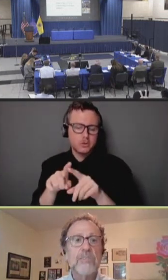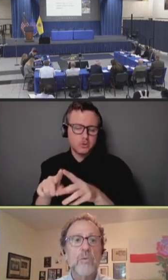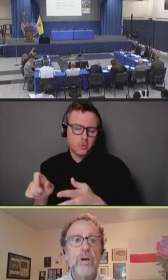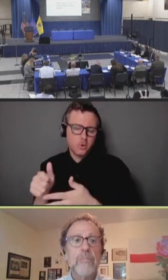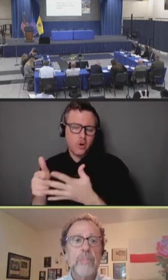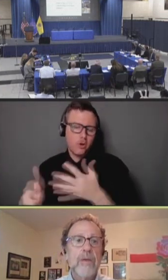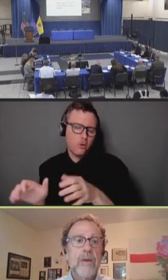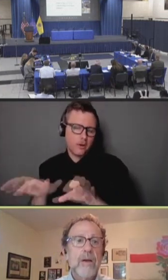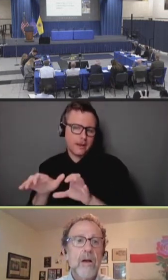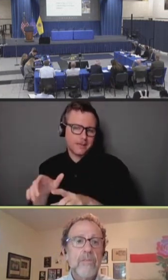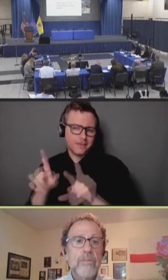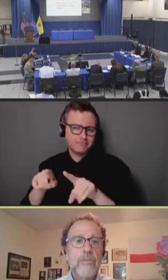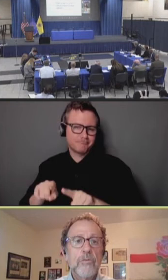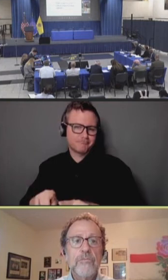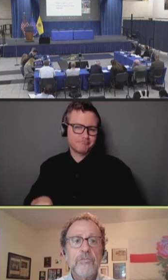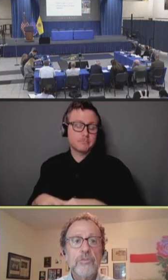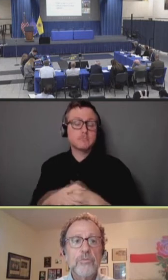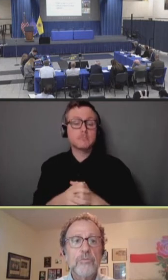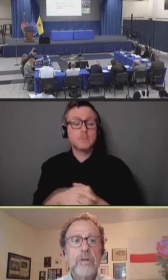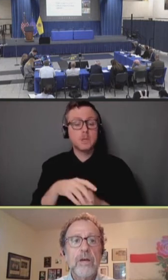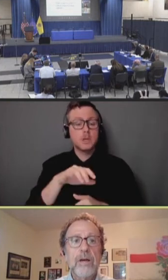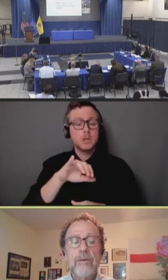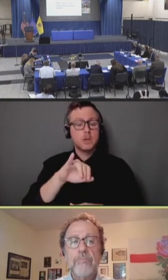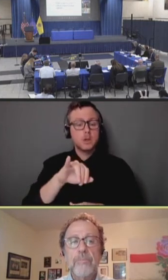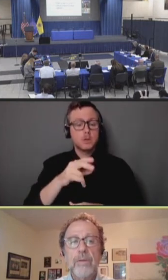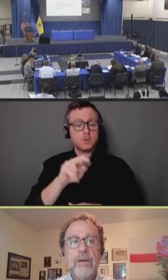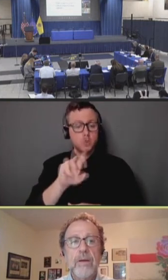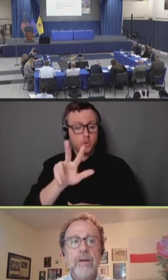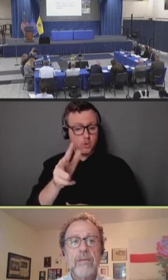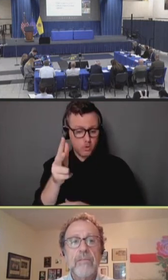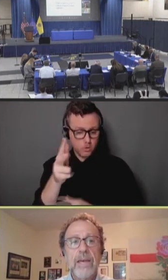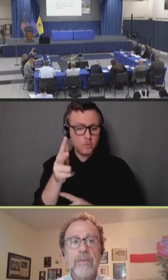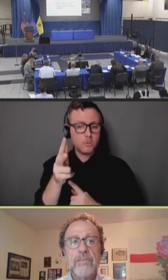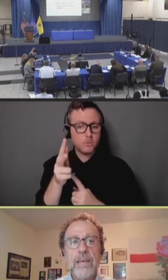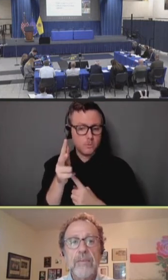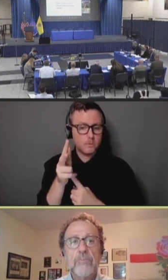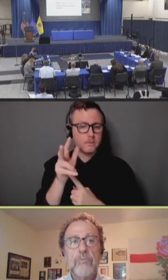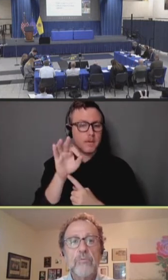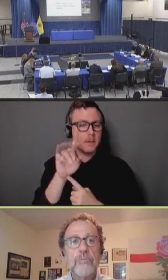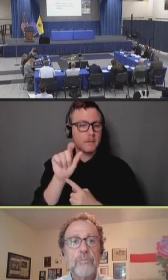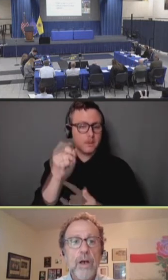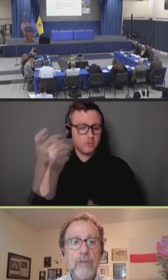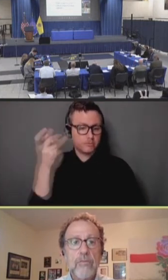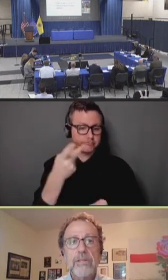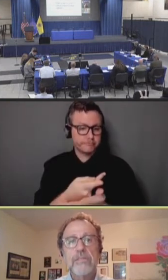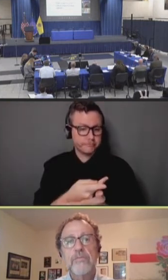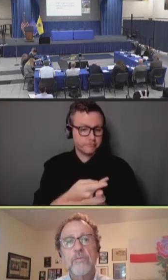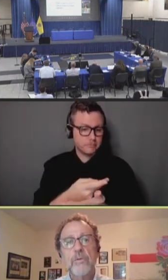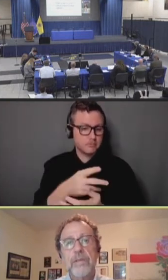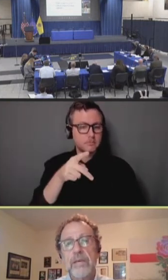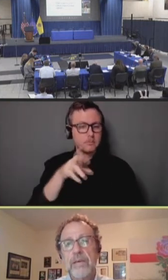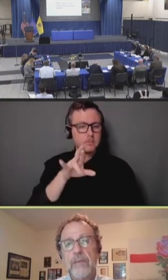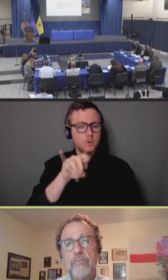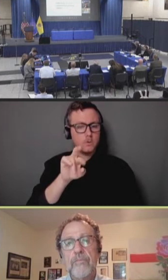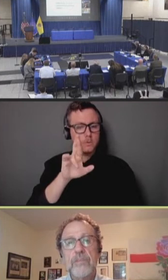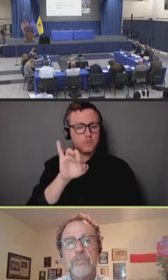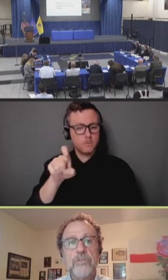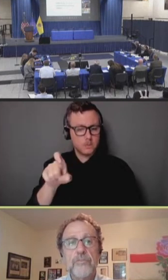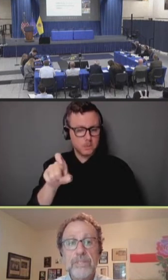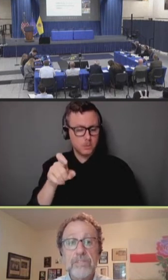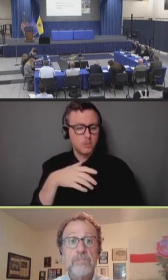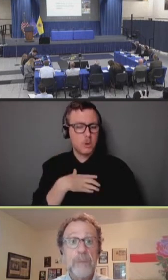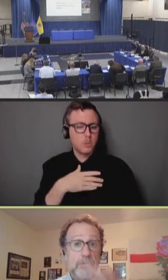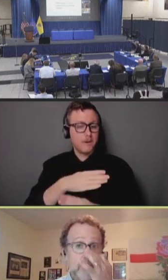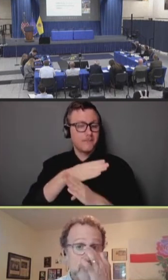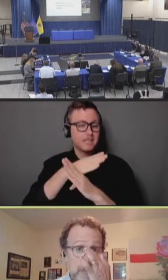as well. On the 3rd of June, the FDA approved Priorix for the prevention of measles, mumps,